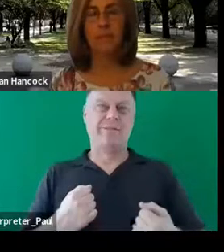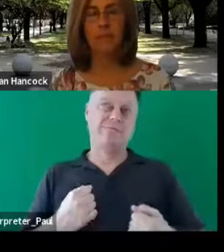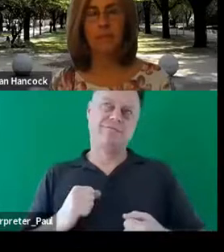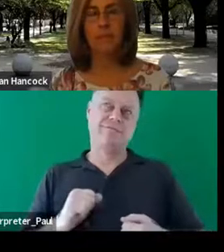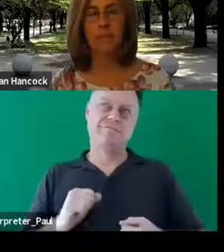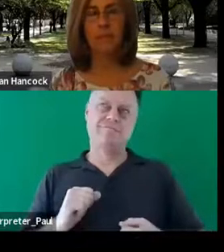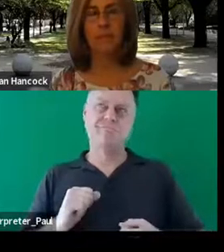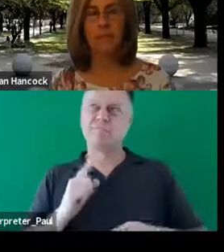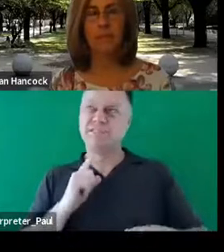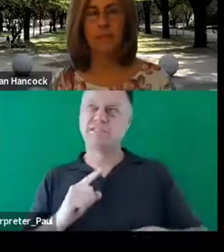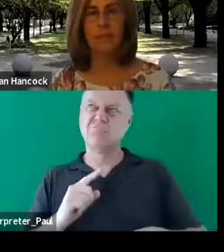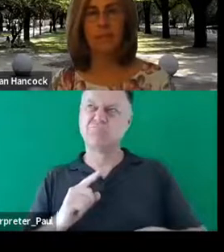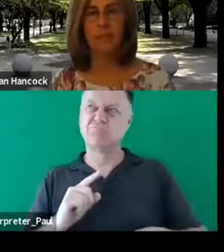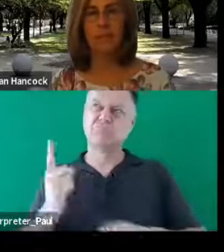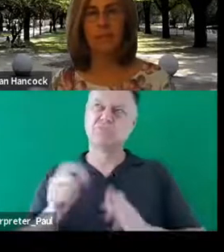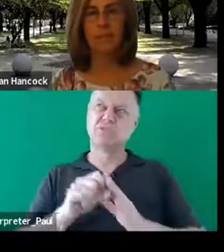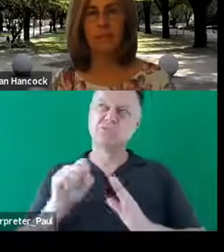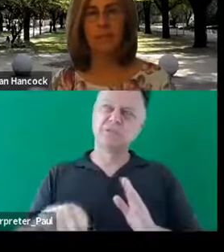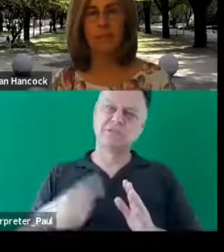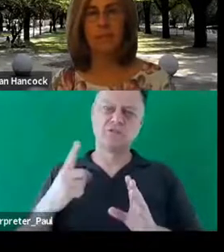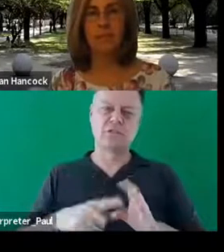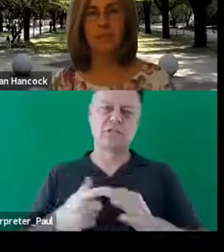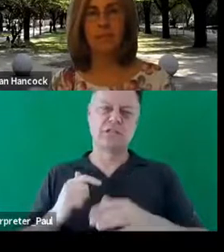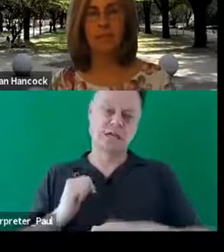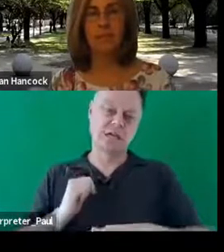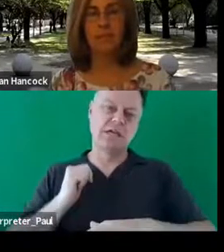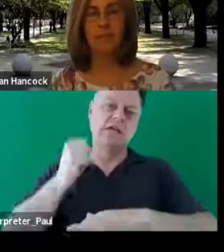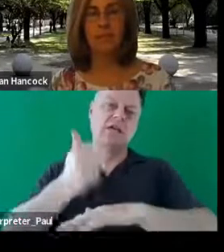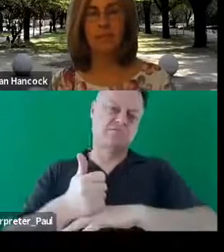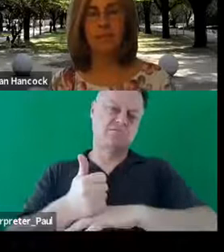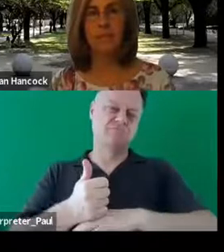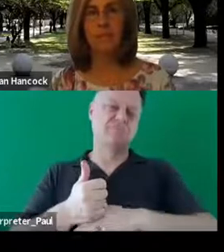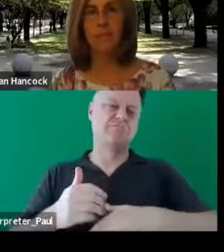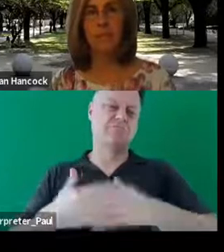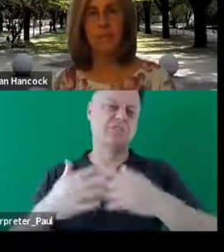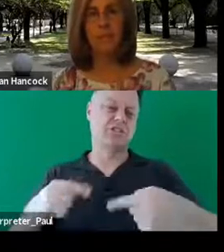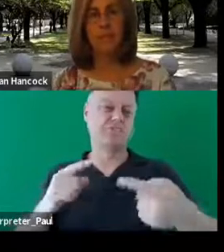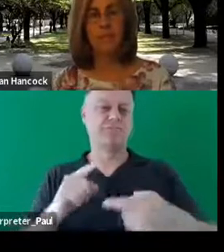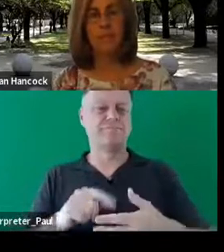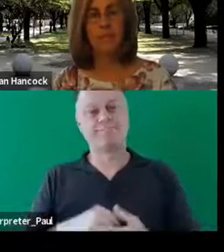kind of, semester or year of the program. As I mentioned before, we were so lucky to